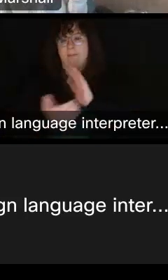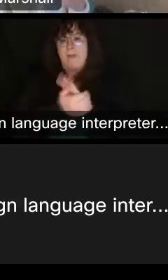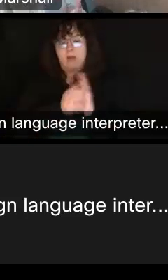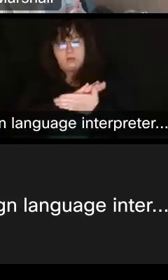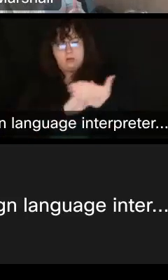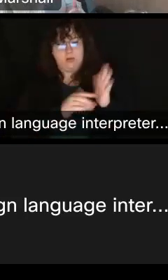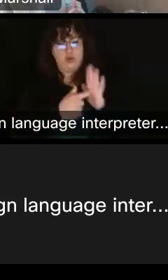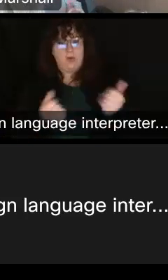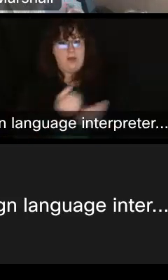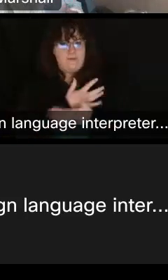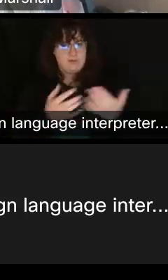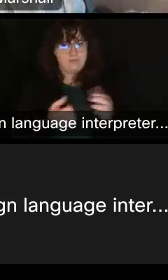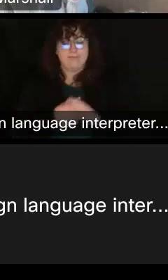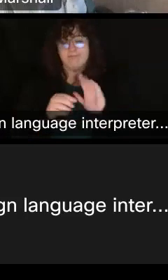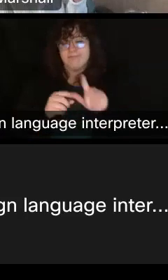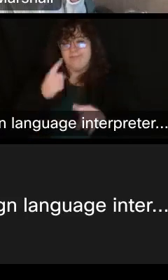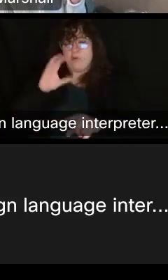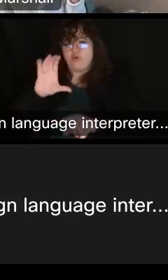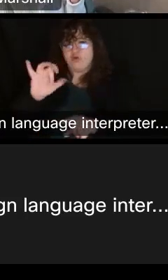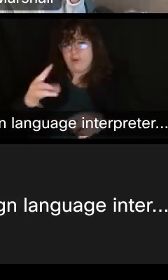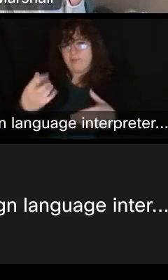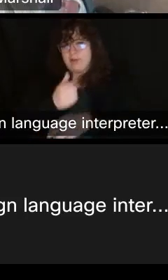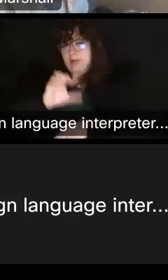able to get case management has to have a severe emotional disturbance,